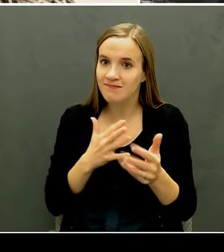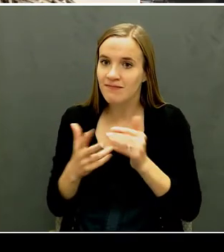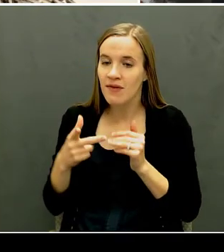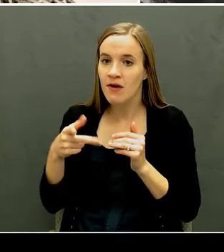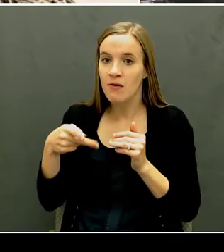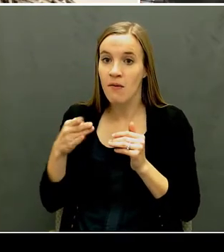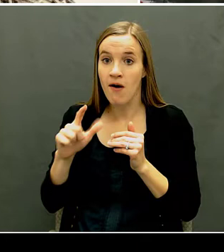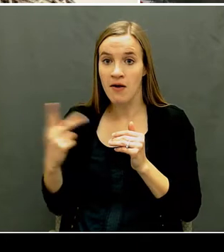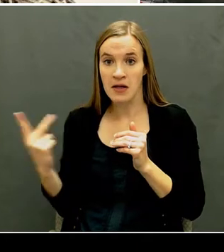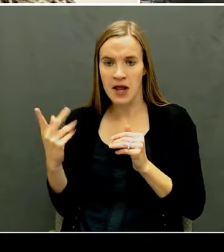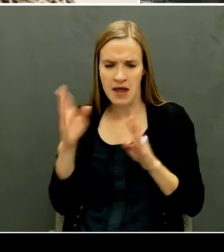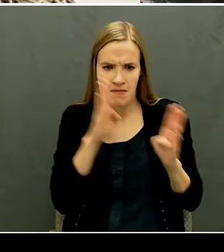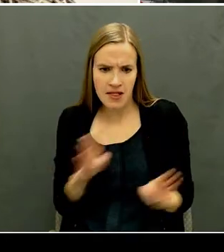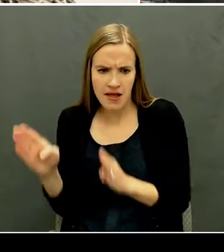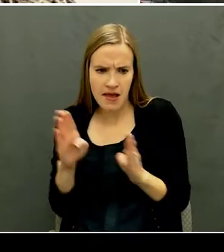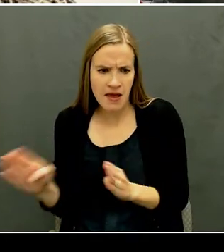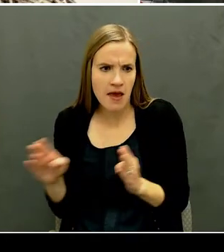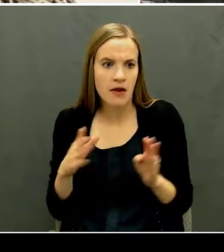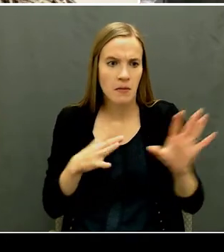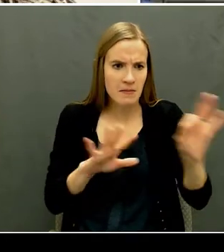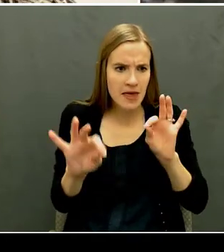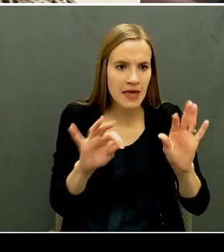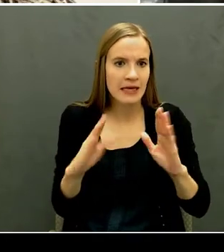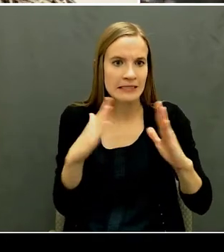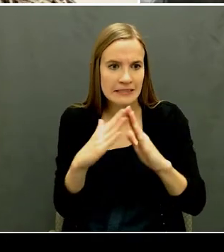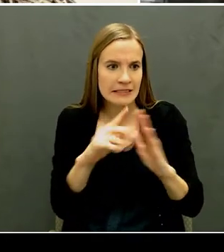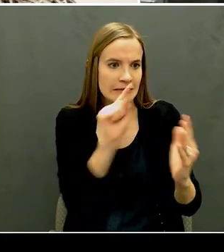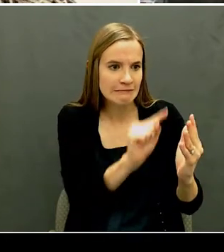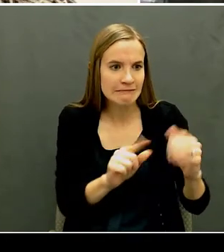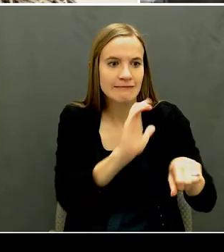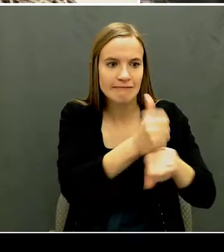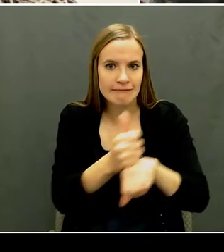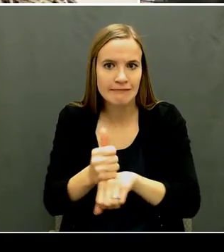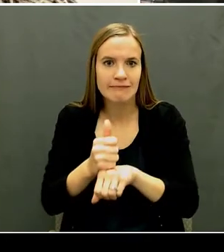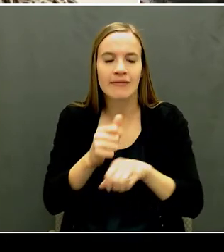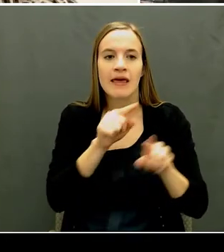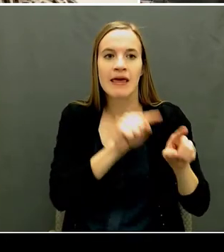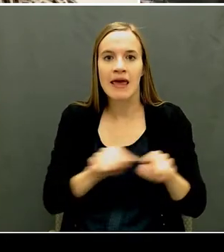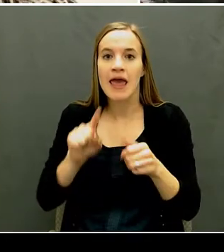ideas, we had no money. We got the money from Volkswagen, and we went back to AAPD. At that